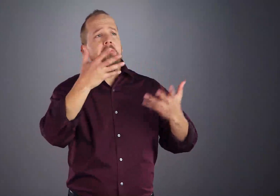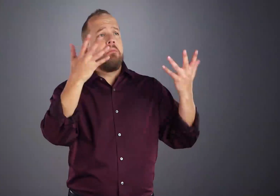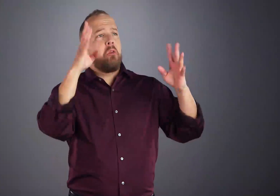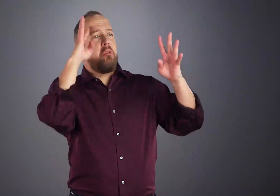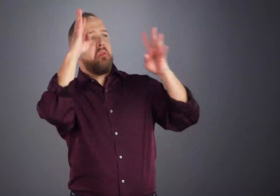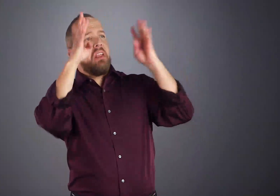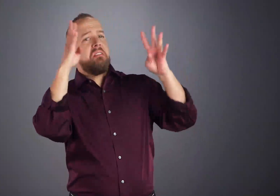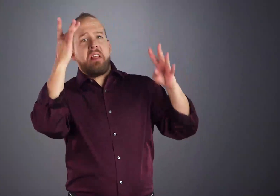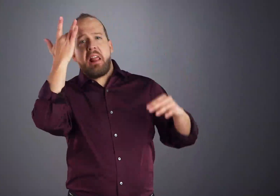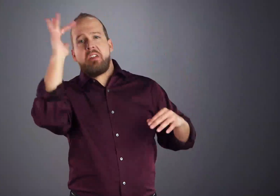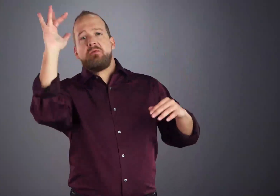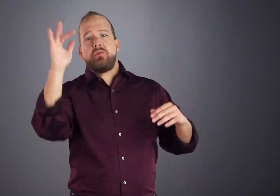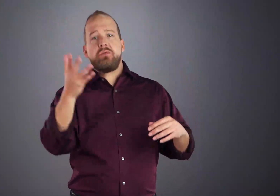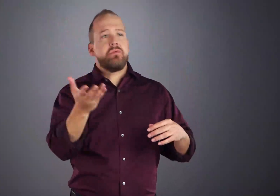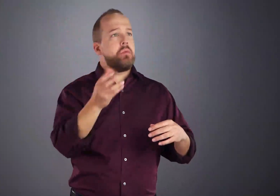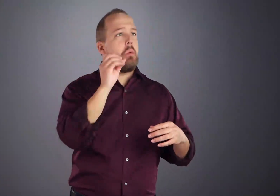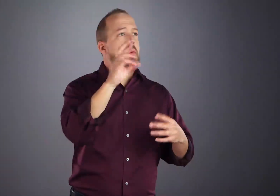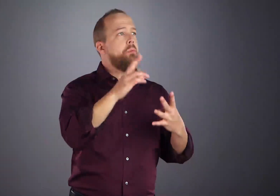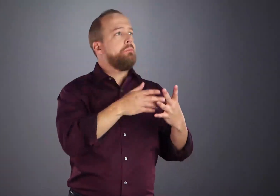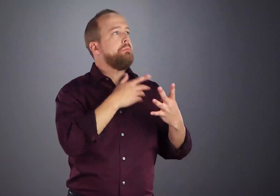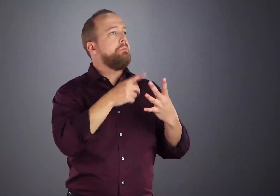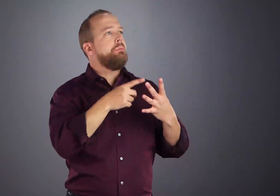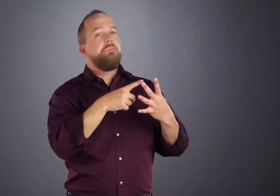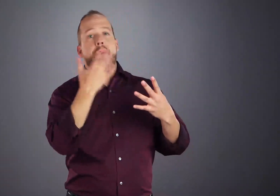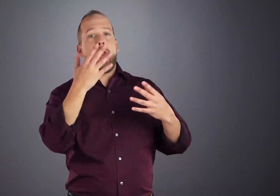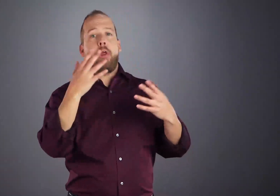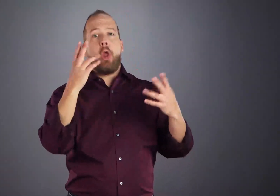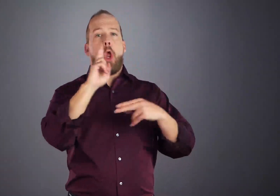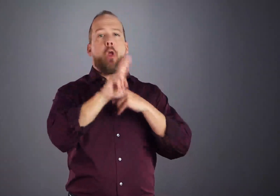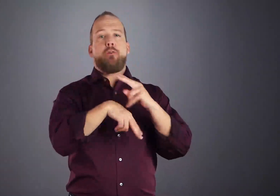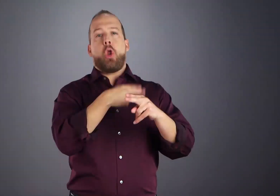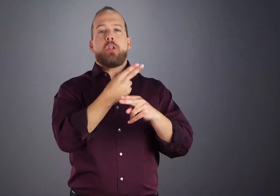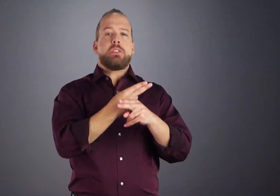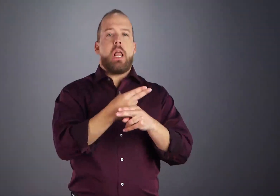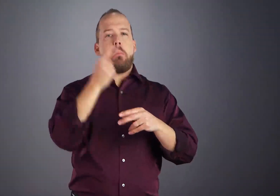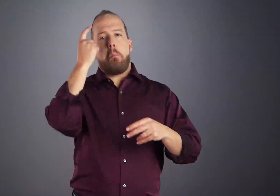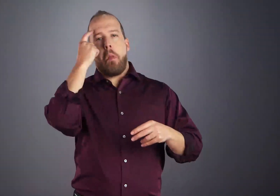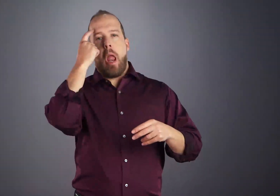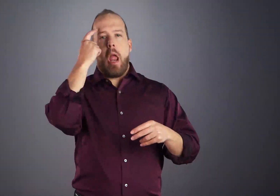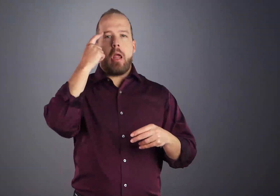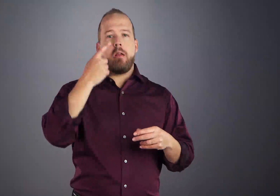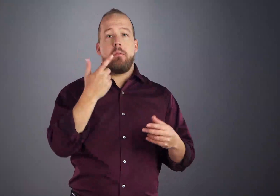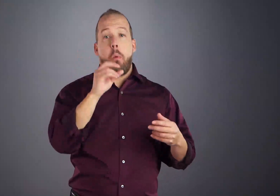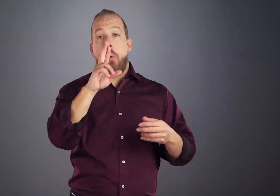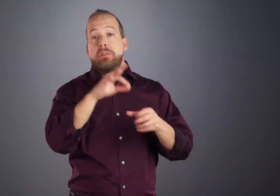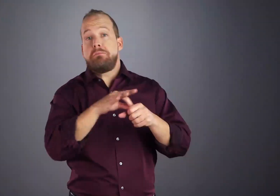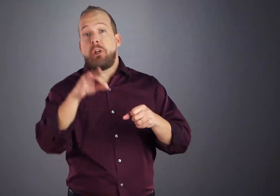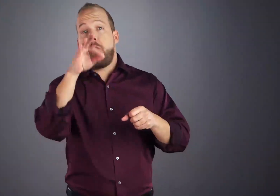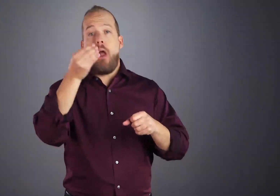I didn’t like the idea. I could go for such conceptions as Creative Intelligence,